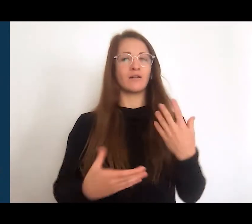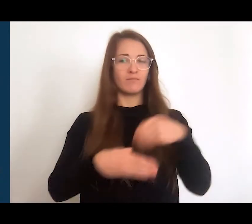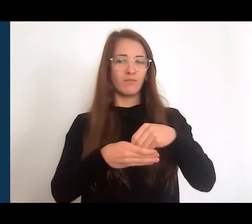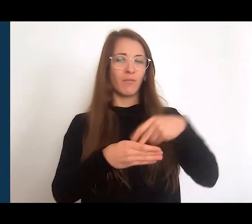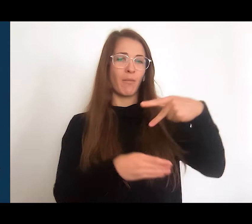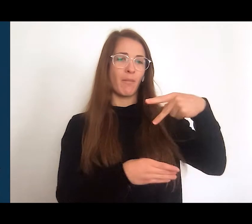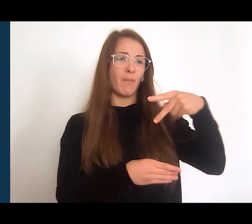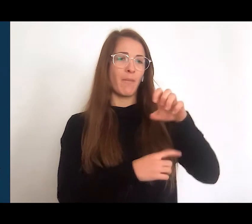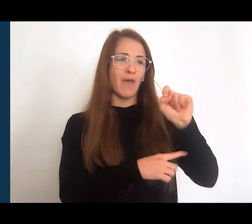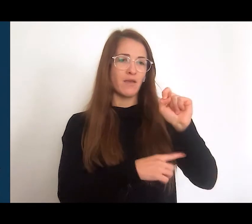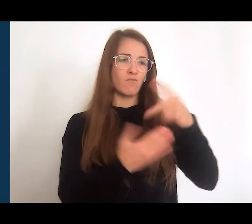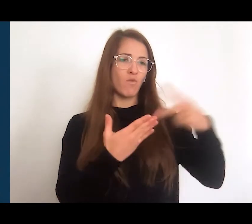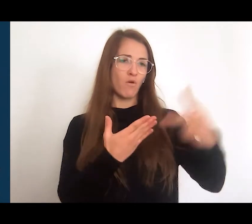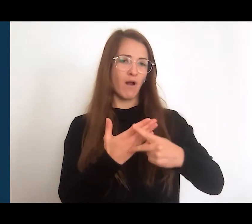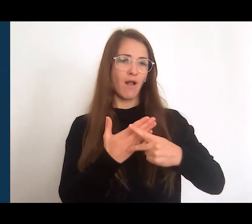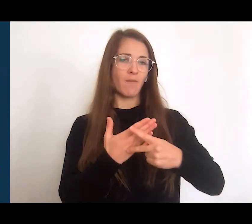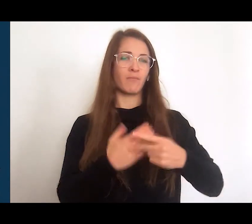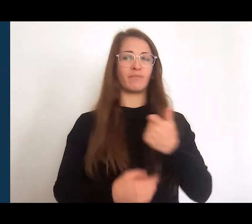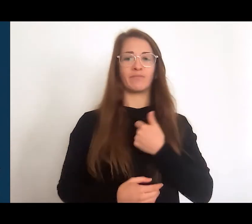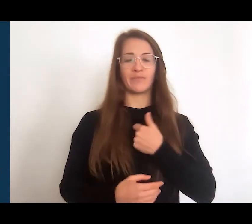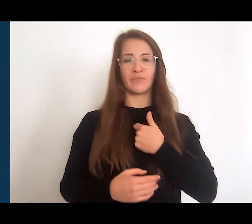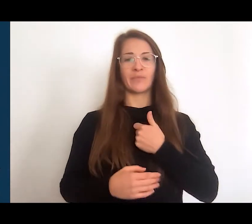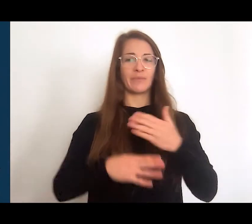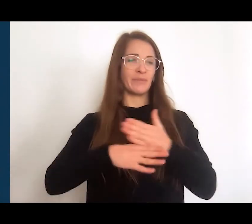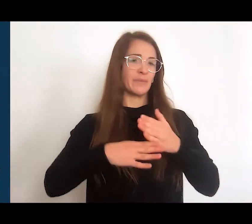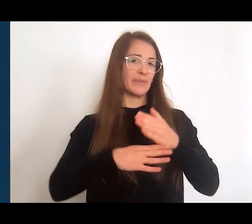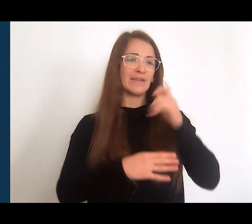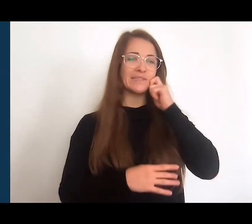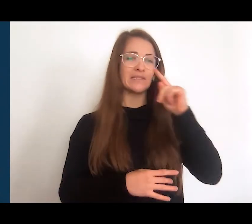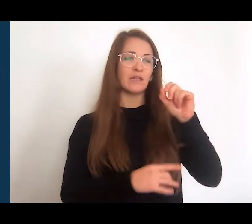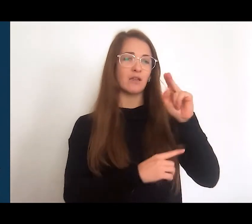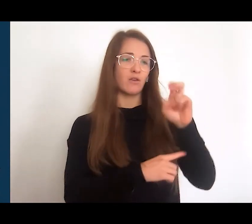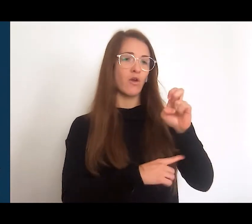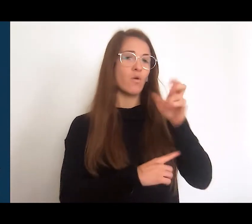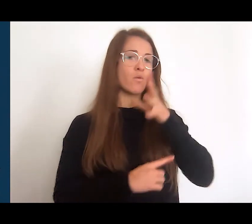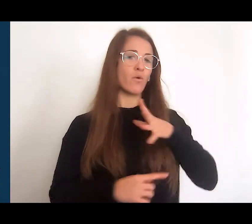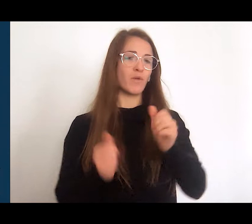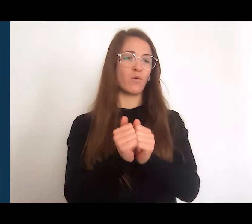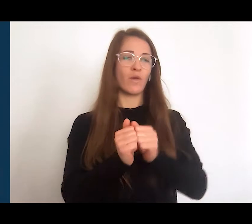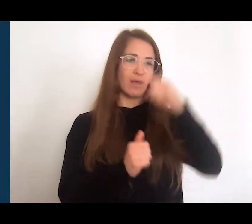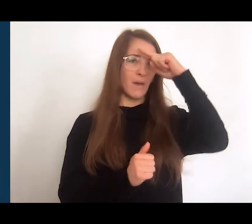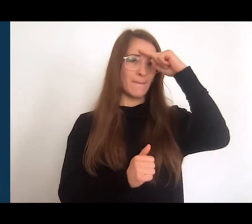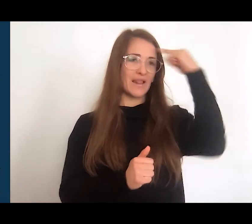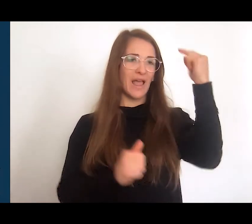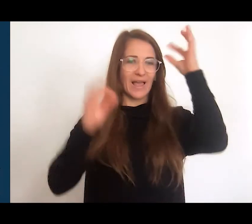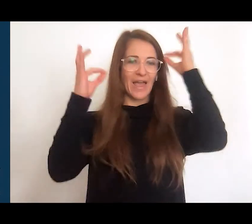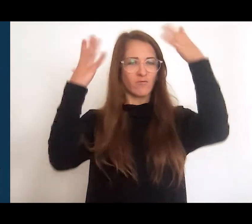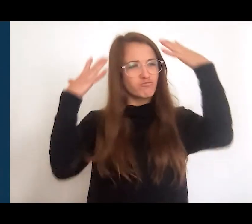ATTORNEY WITH DRNY AND PART OF THE PADD PROGRAM. I AM A MEDIAN SKIN TONE WOMAN